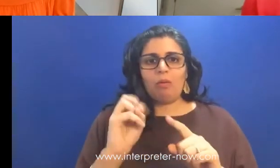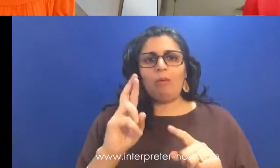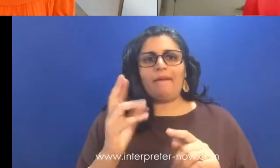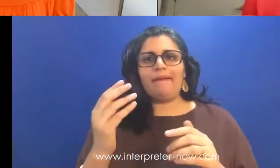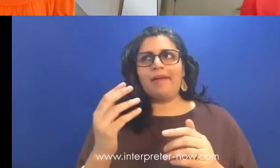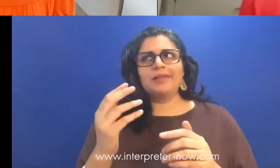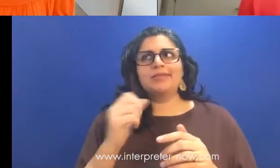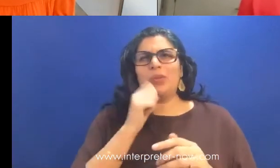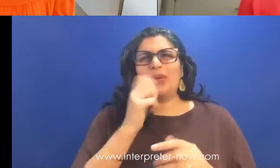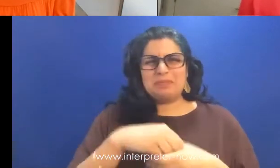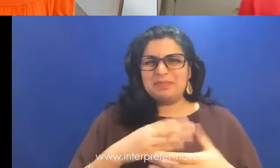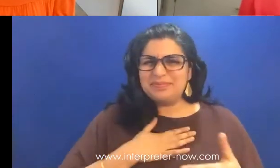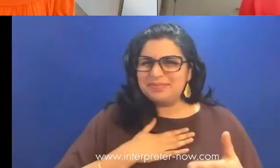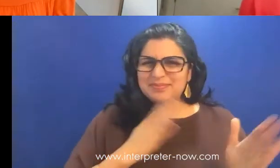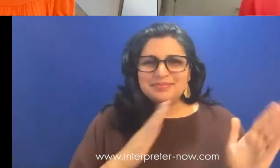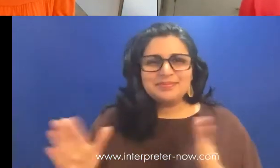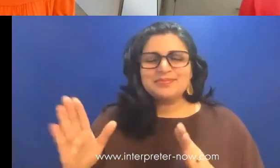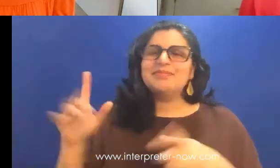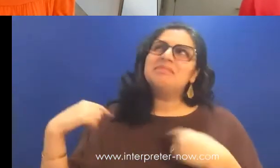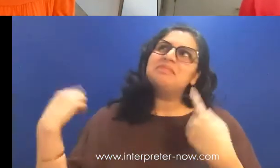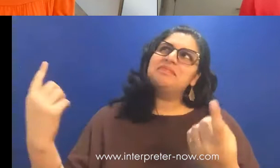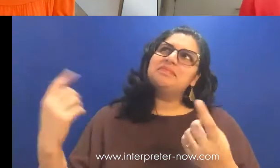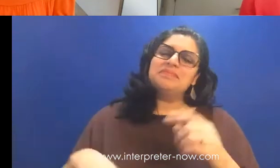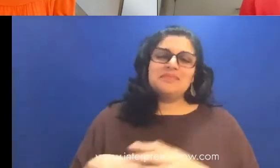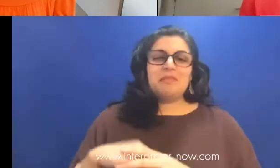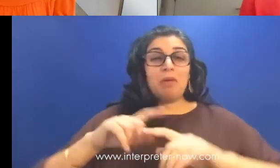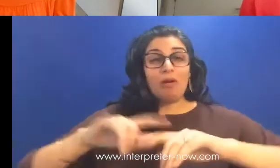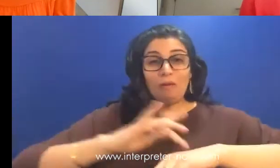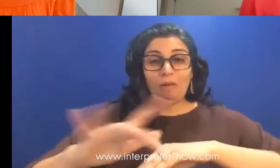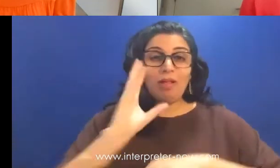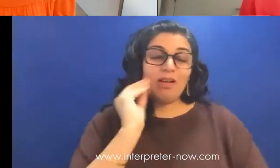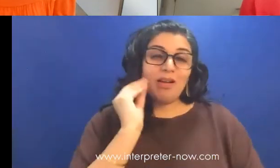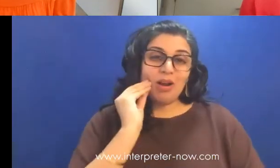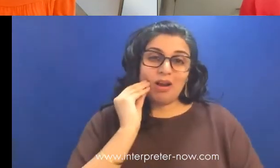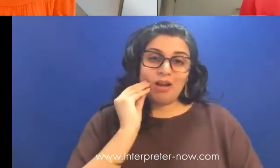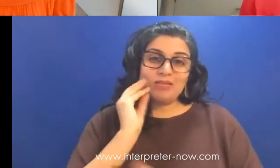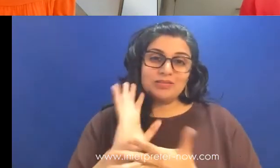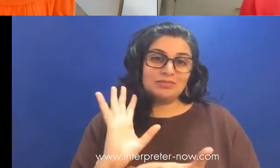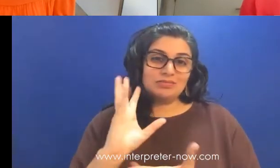but early experiences that I think really shaped me in growing up in Singapore is it